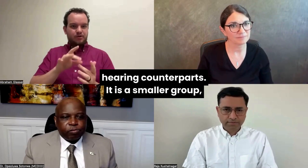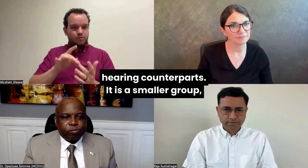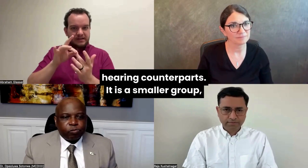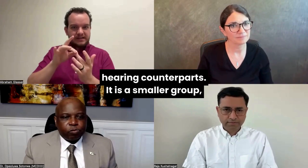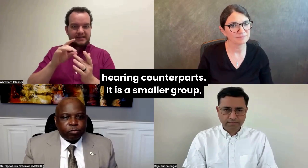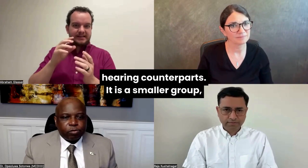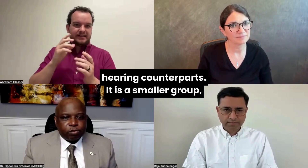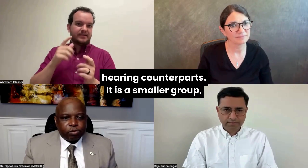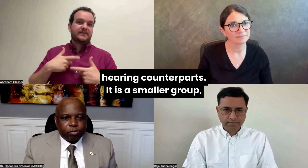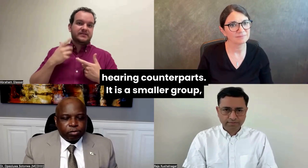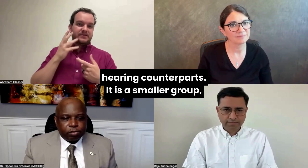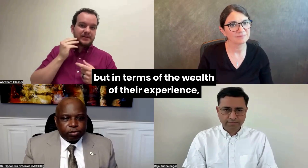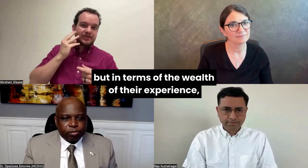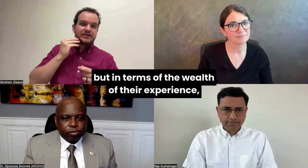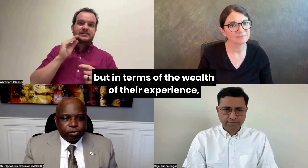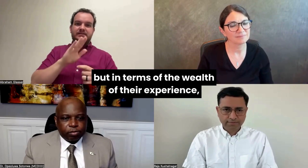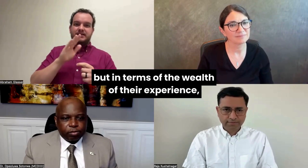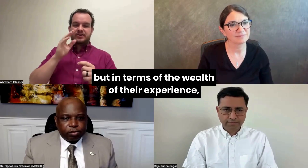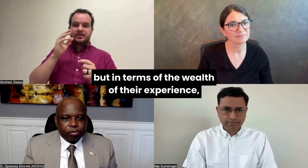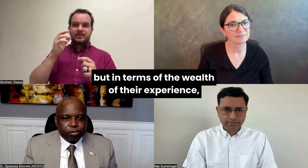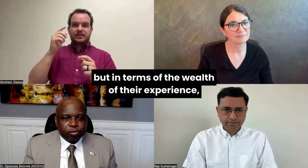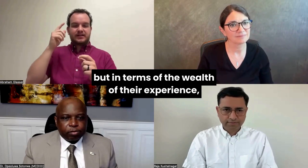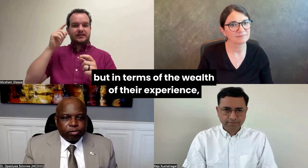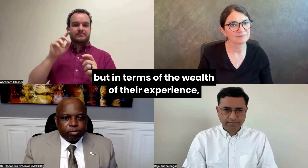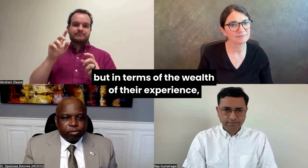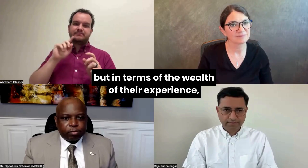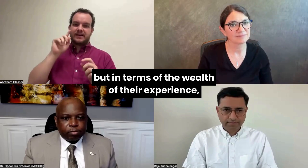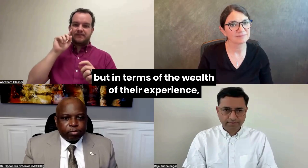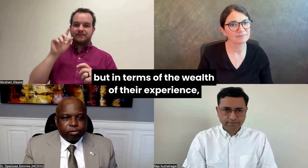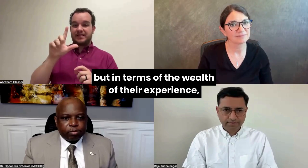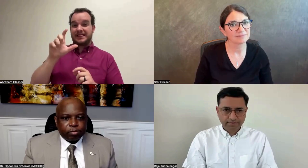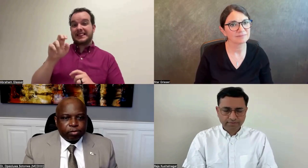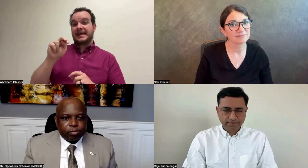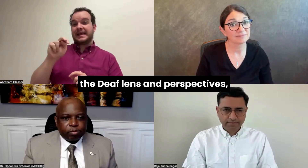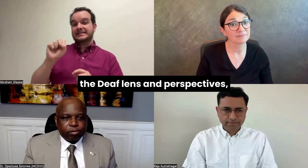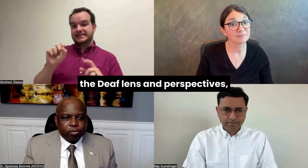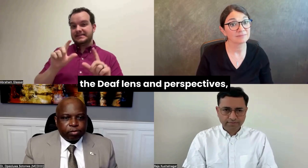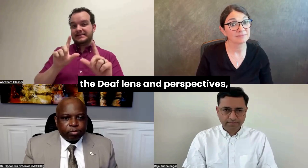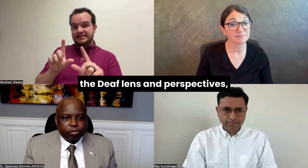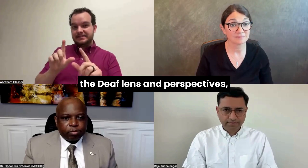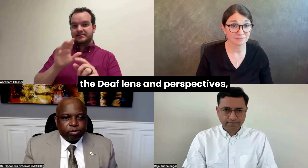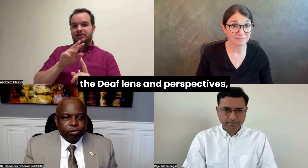but in terms of the wealth of their experience, the Deaf lens and perspectives,